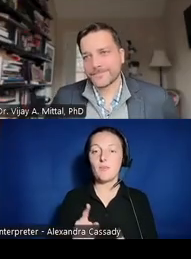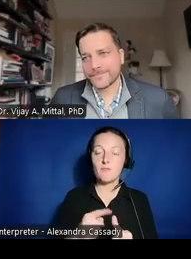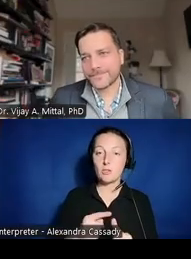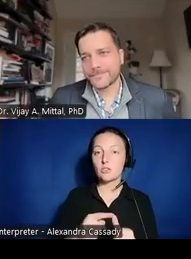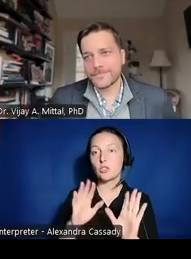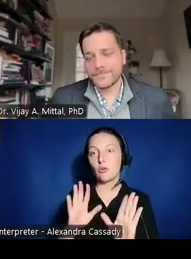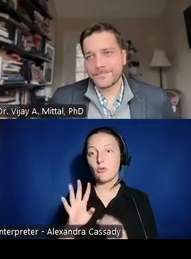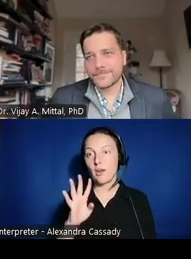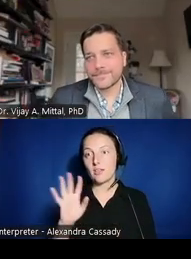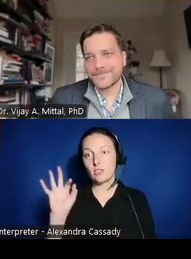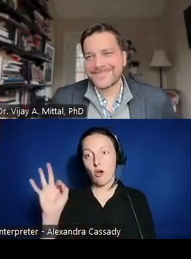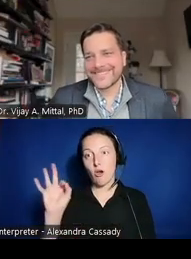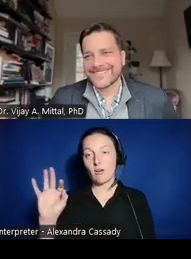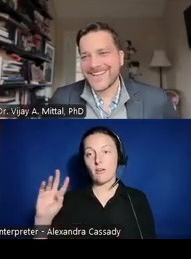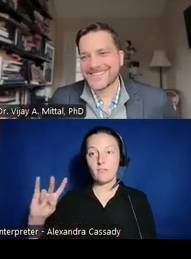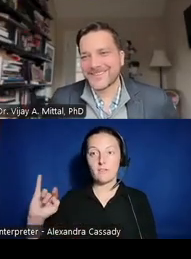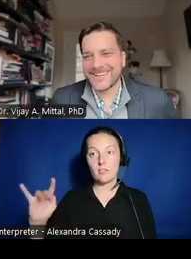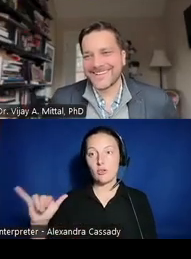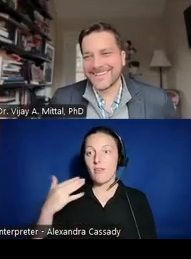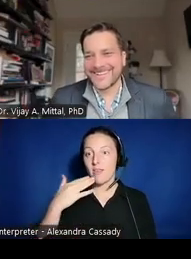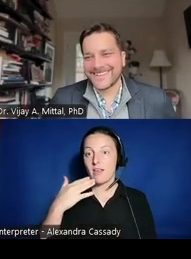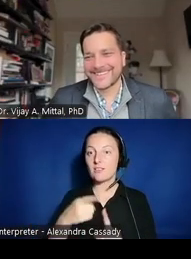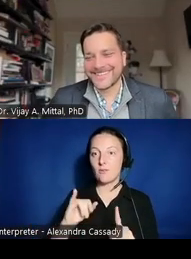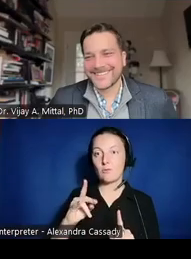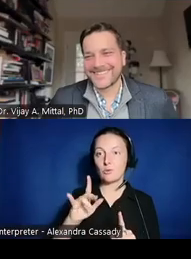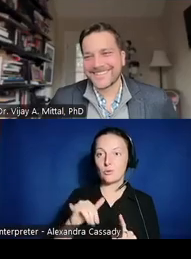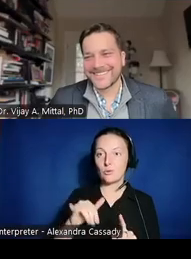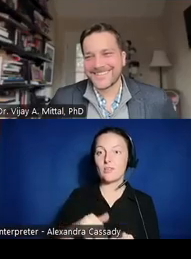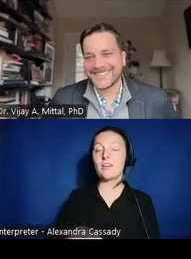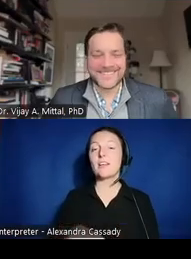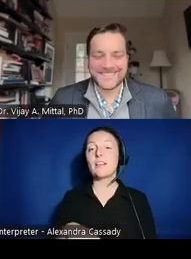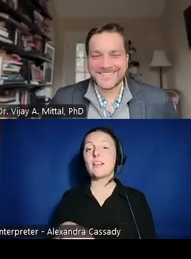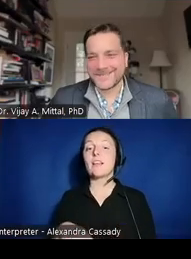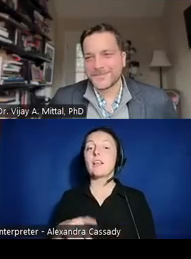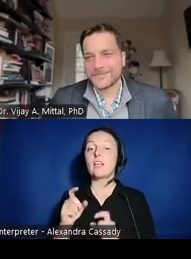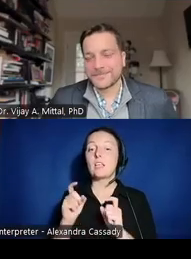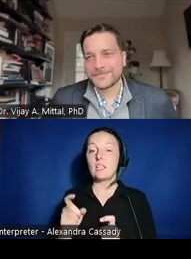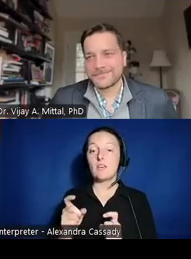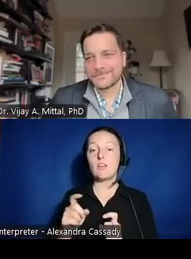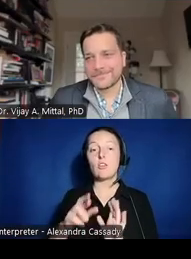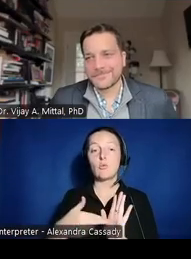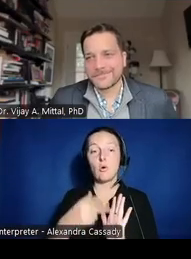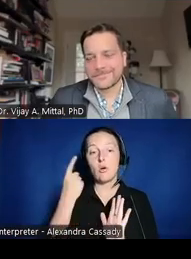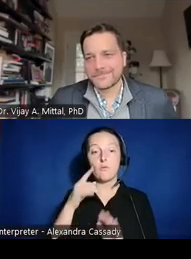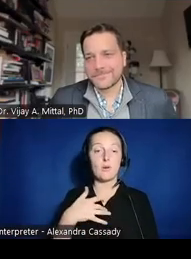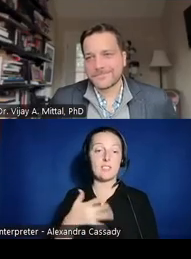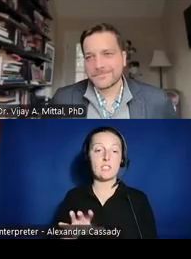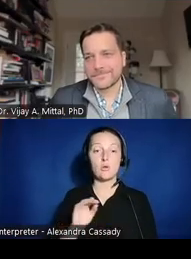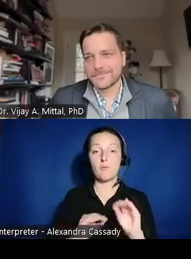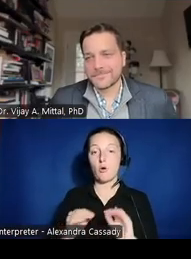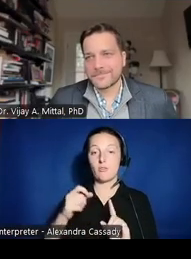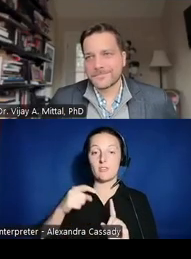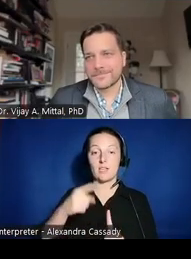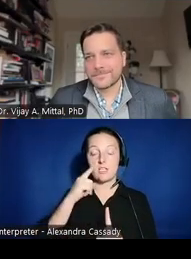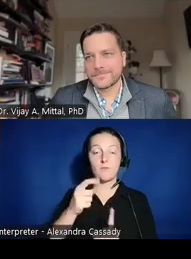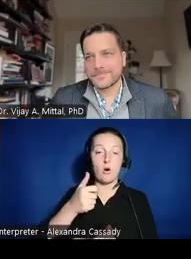This is from Judy. Given the role of sensory motor signals in helping form the sense of bodily self,